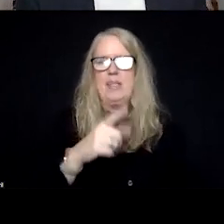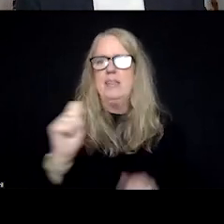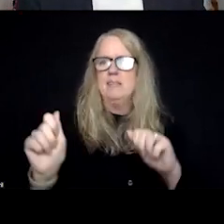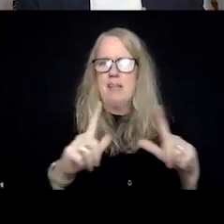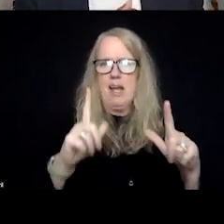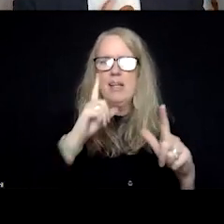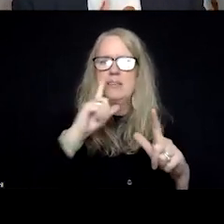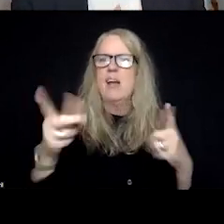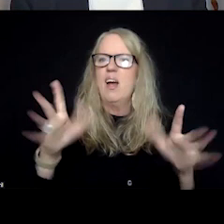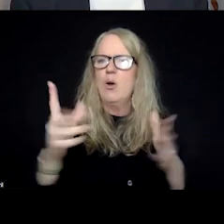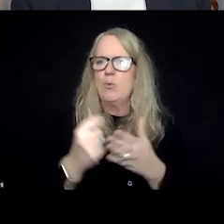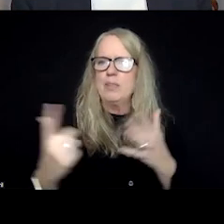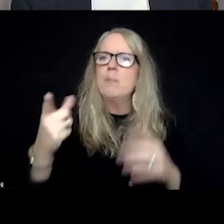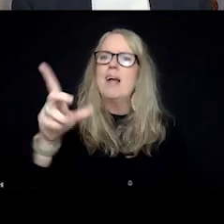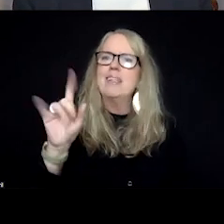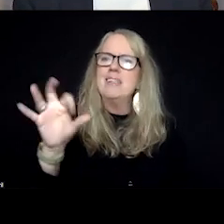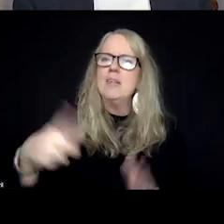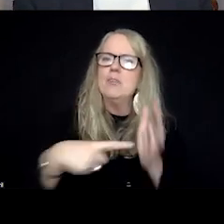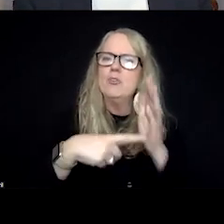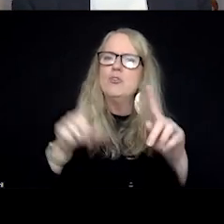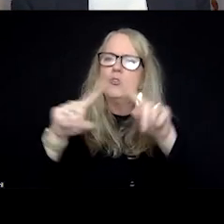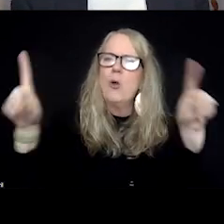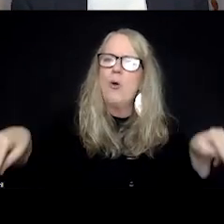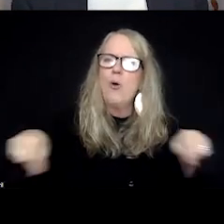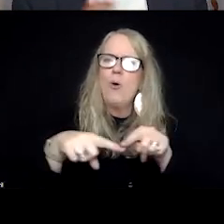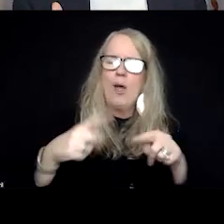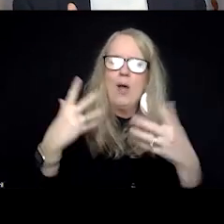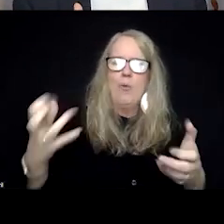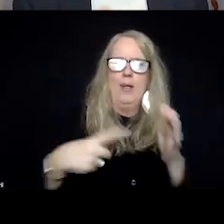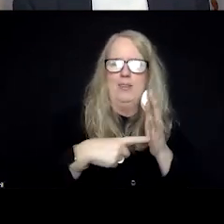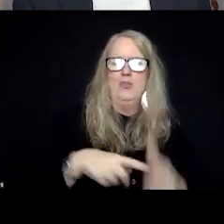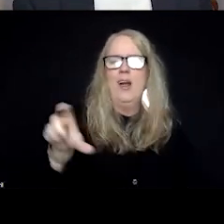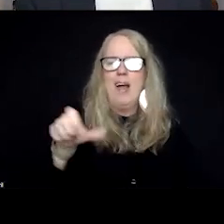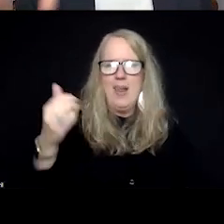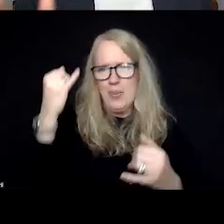SHOWED ONE OF THE MURALS, I WANTED TO GIVE YOU ANOTHER STRATEGY.